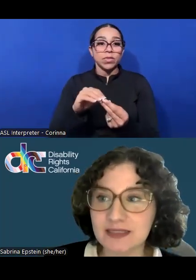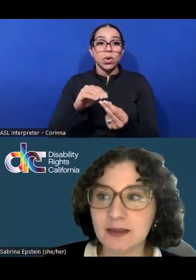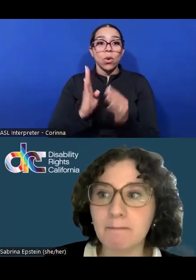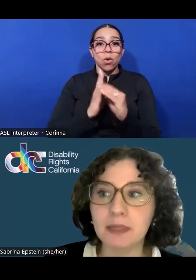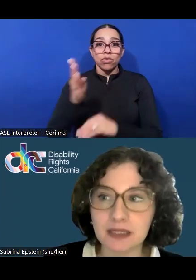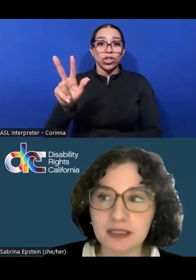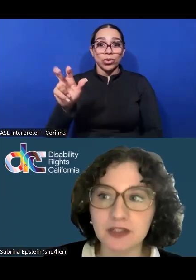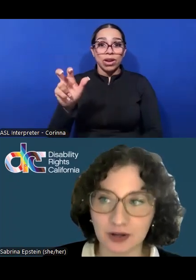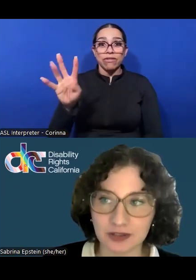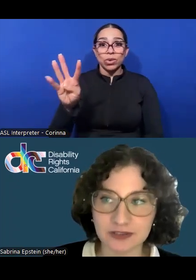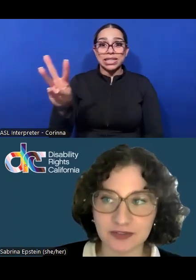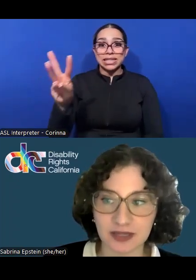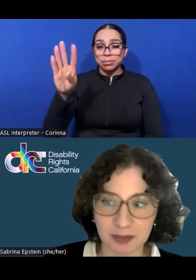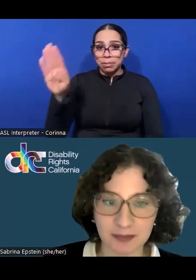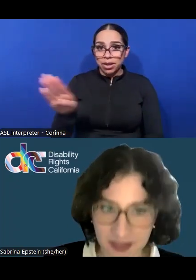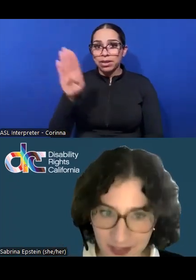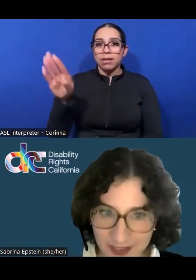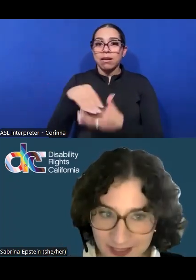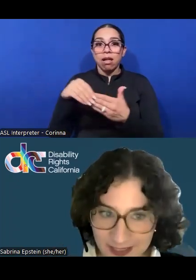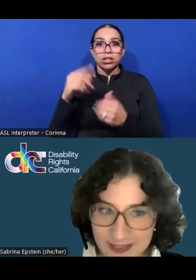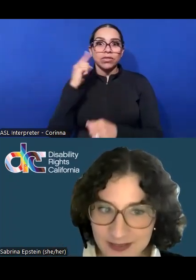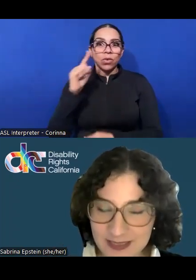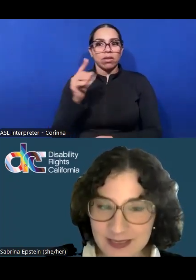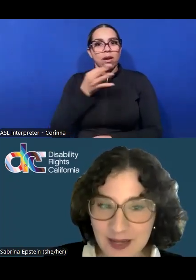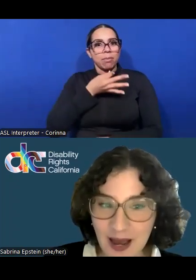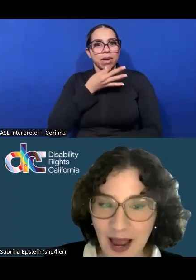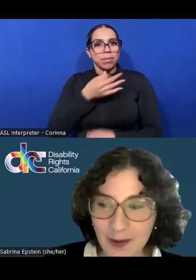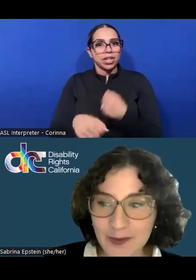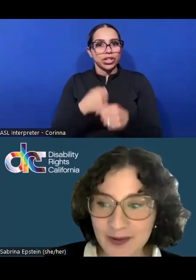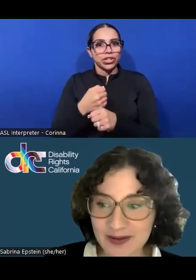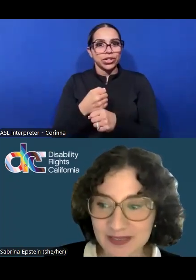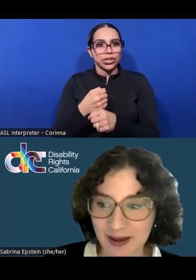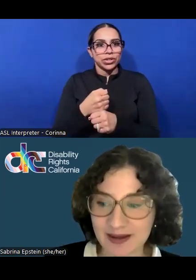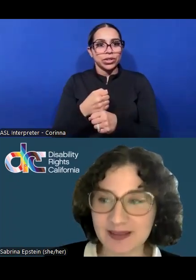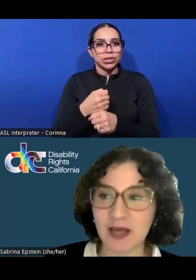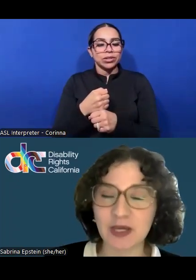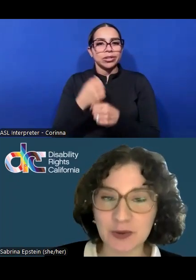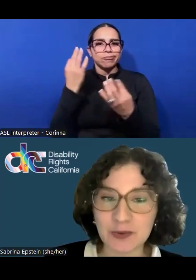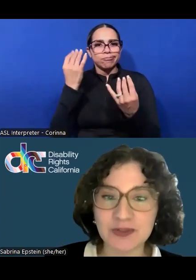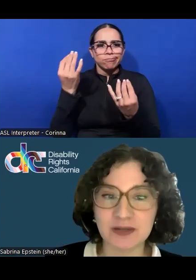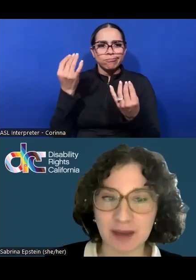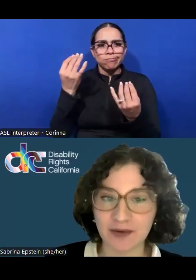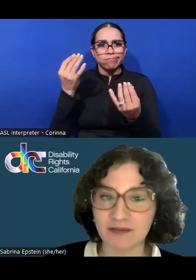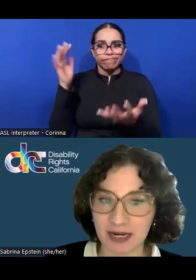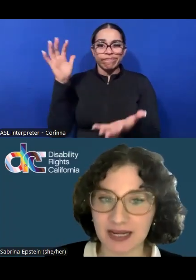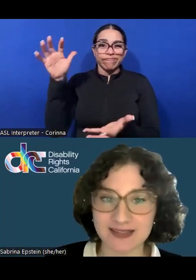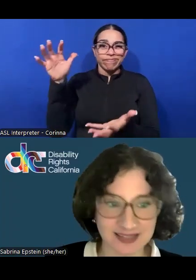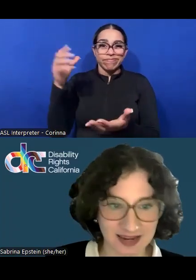billion for the upcoming year. So this is how are we going to spend that huge amount of money as a state?